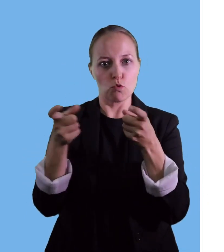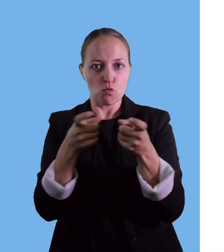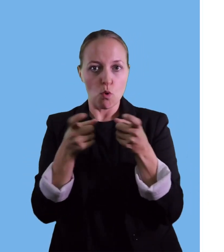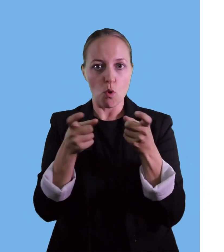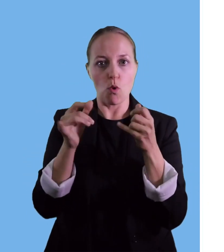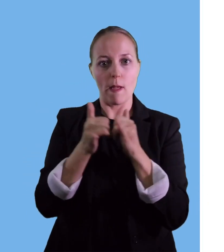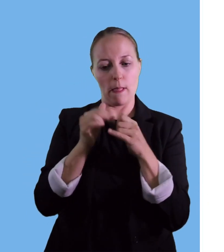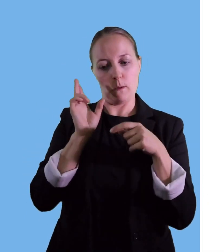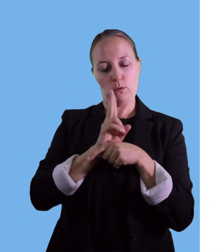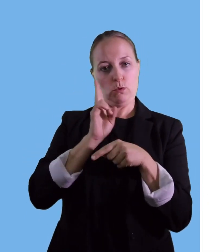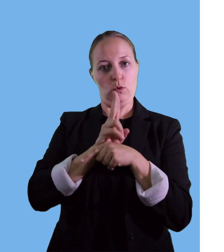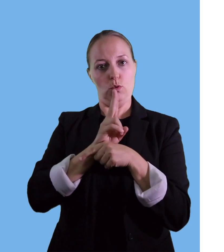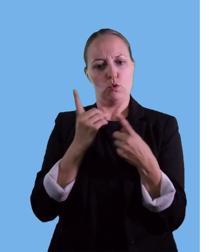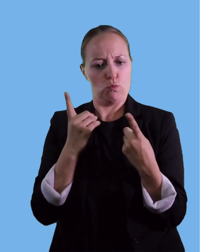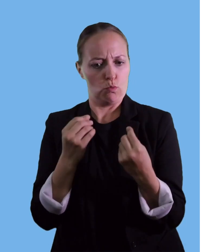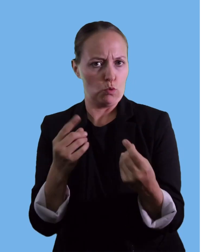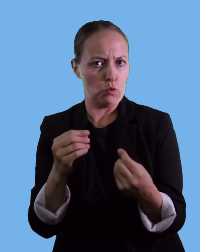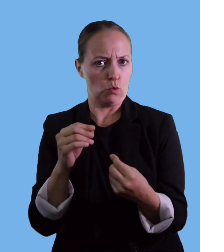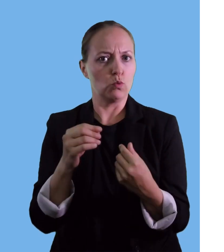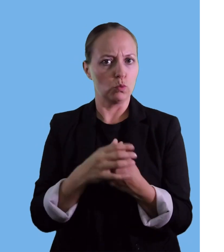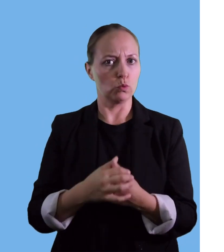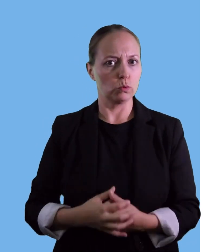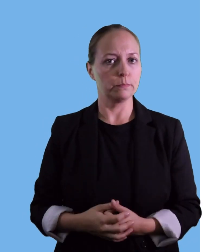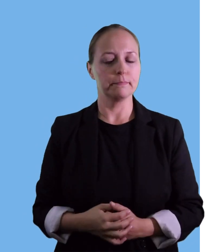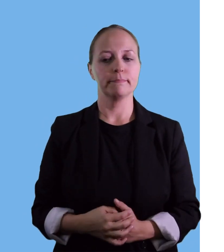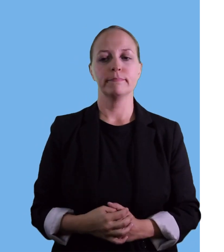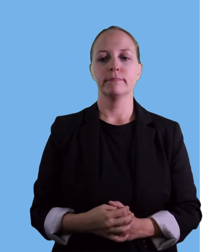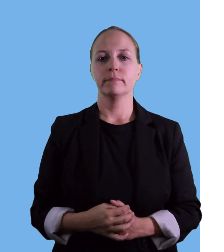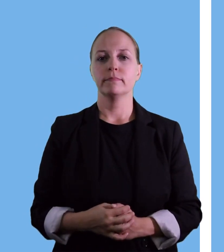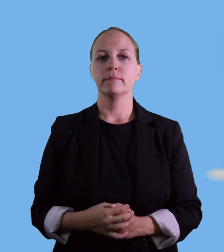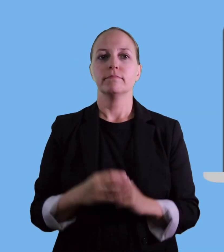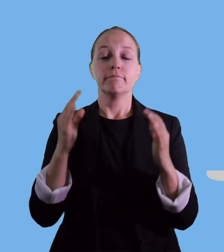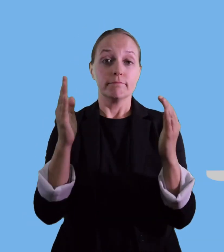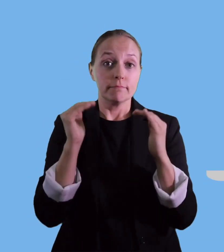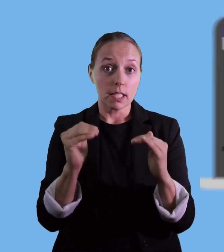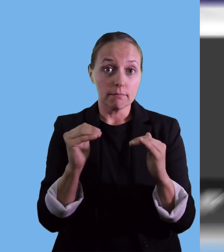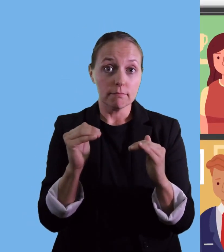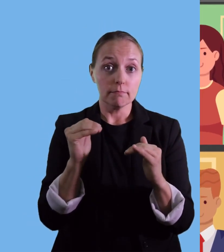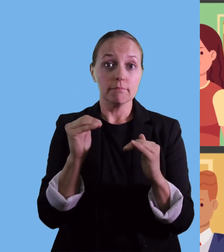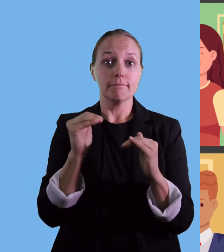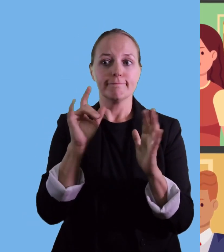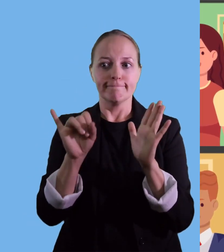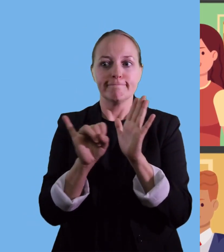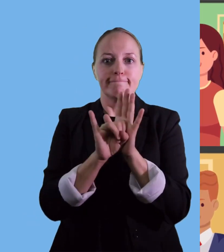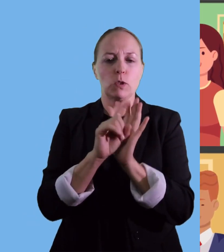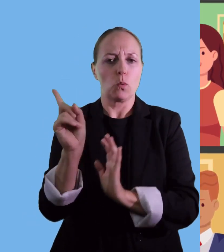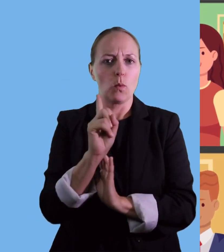that control what you can see and do. Next, locate the interpreter.